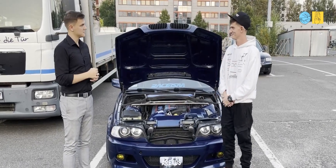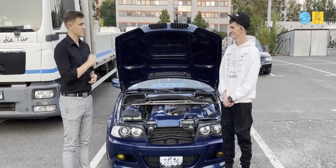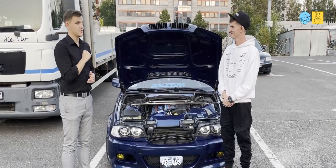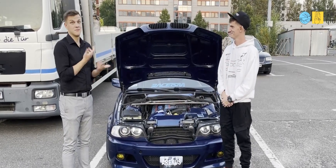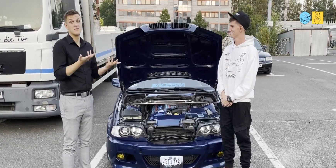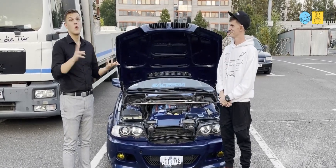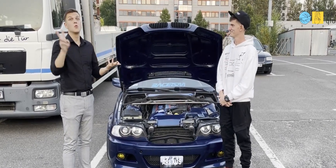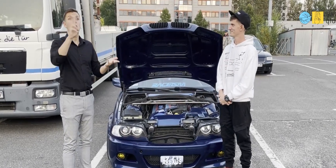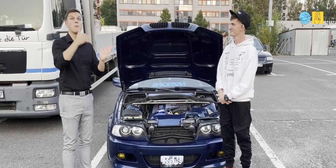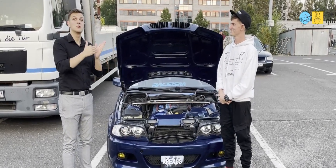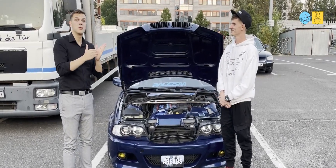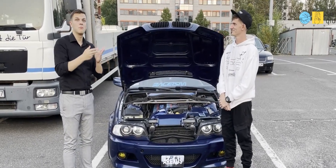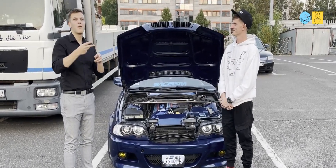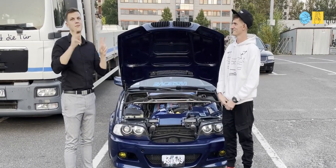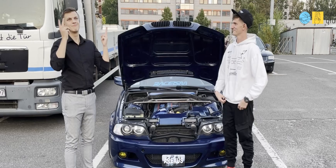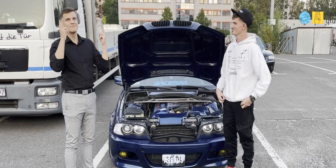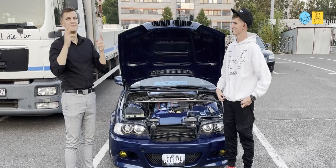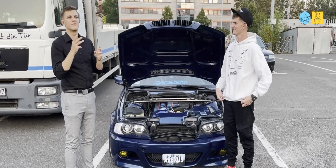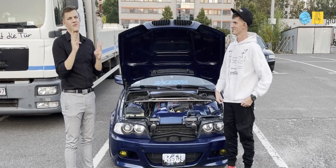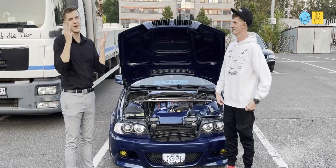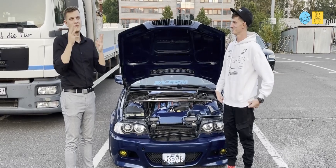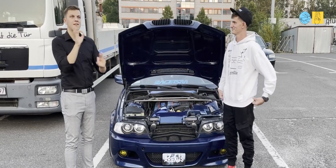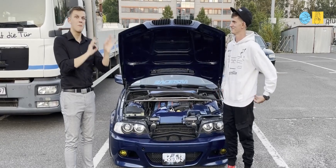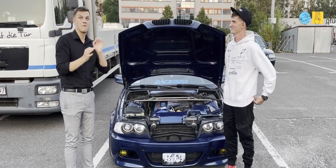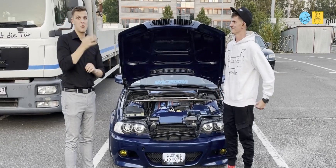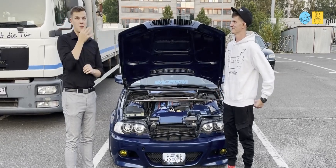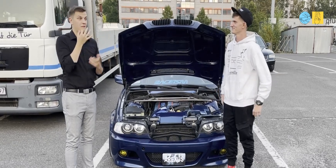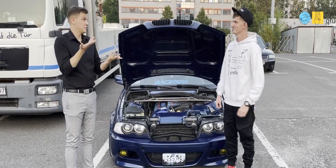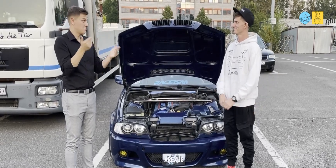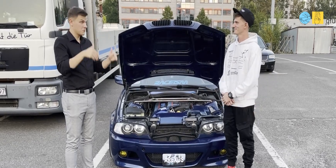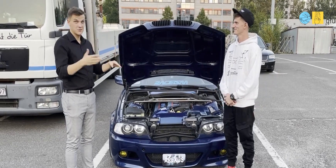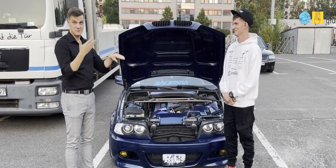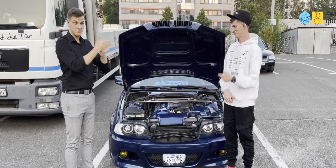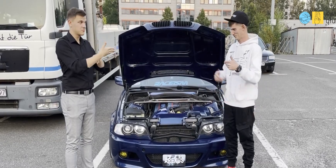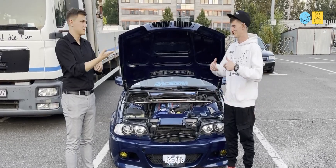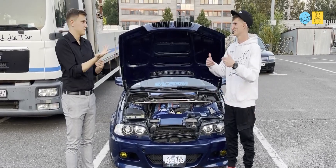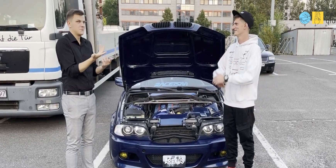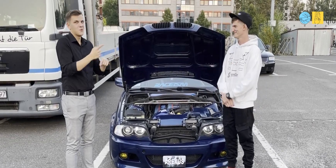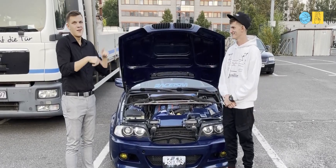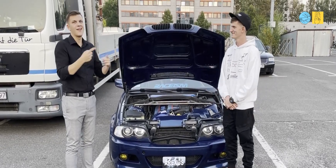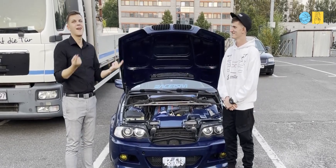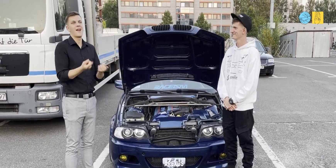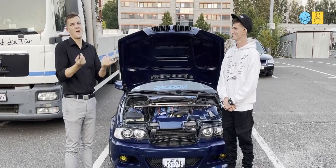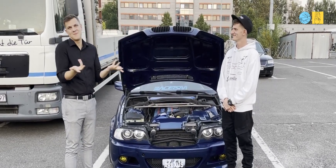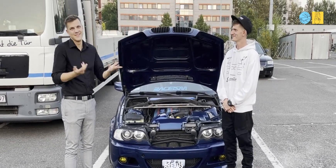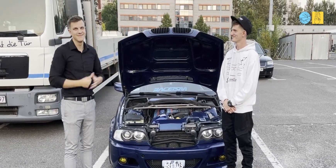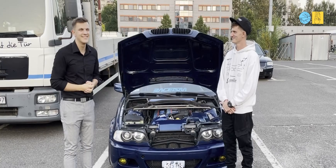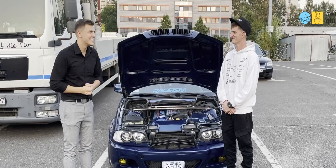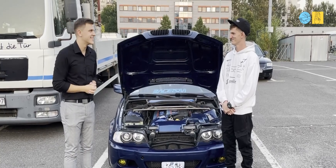[K] Cool! If anyone needs a mechanic, I found one - you can stop by... Can? [G] Yes they can...